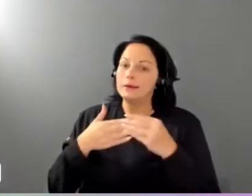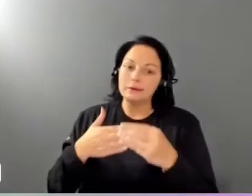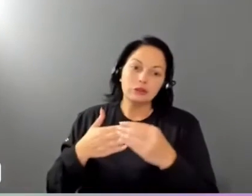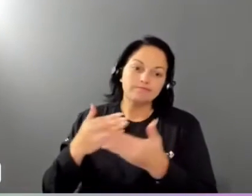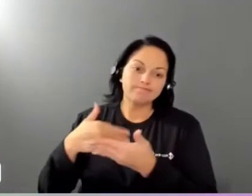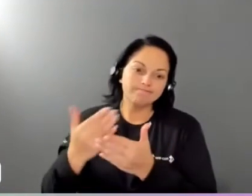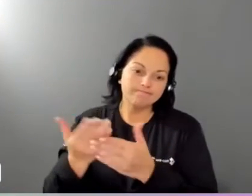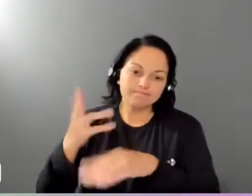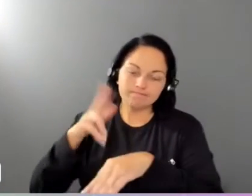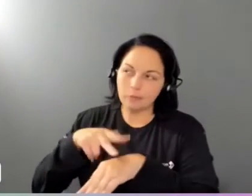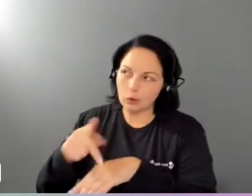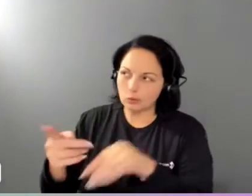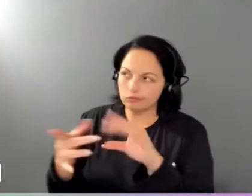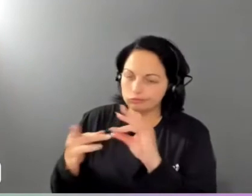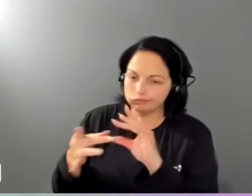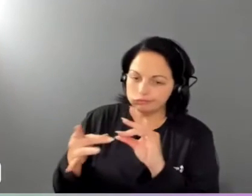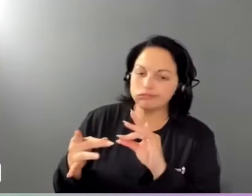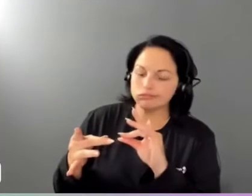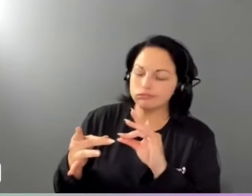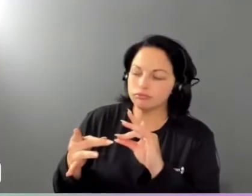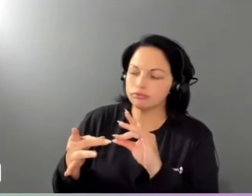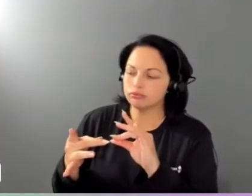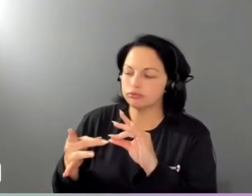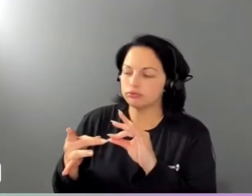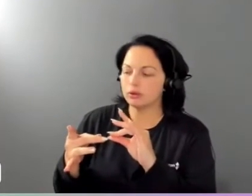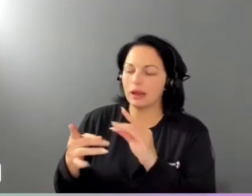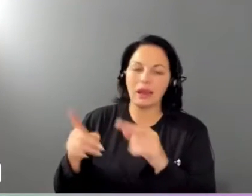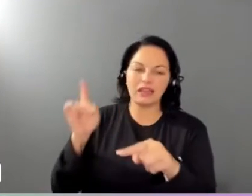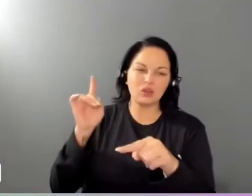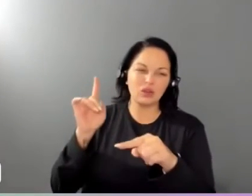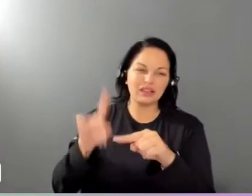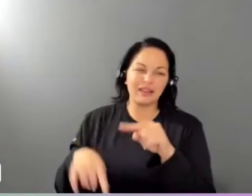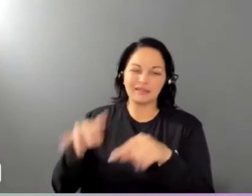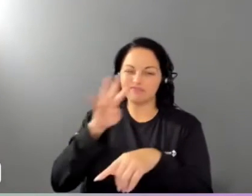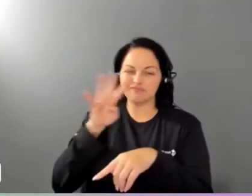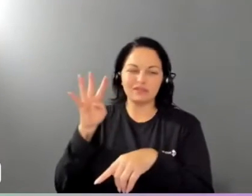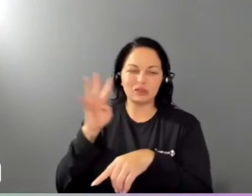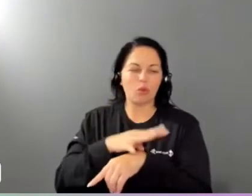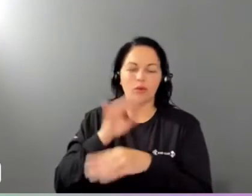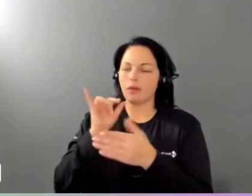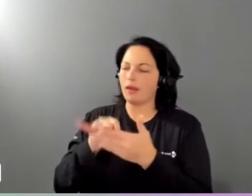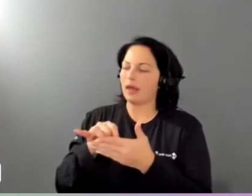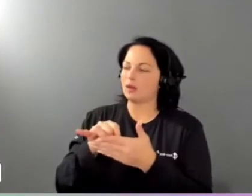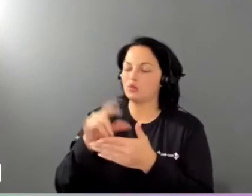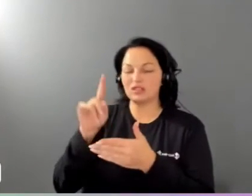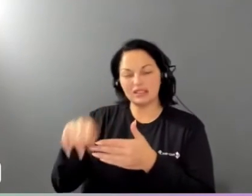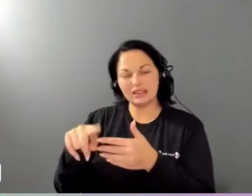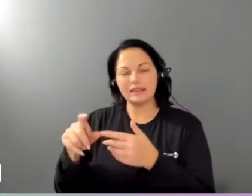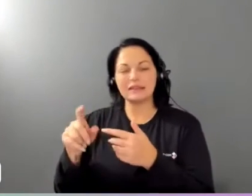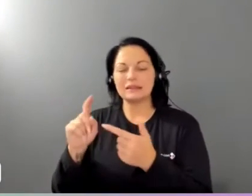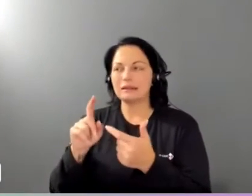these variables is always, seems to be a very big part of the conversation. Leadership and budget, you also. Peermak